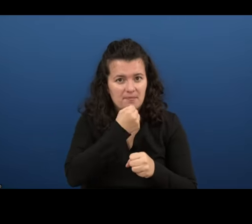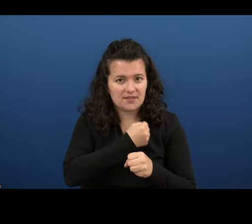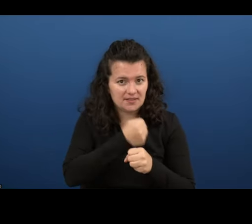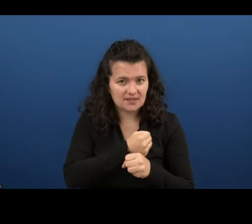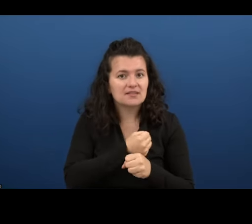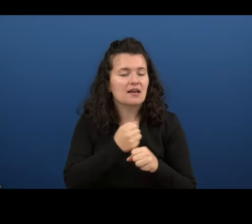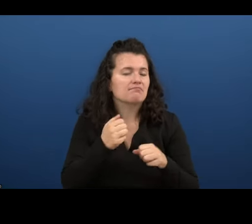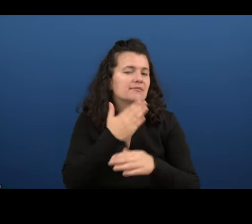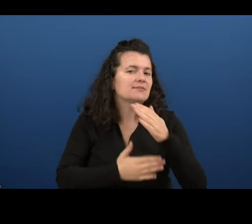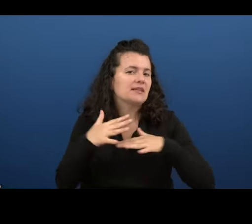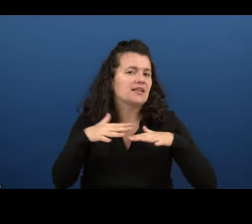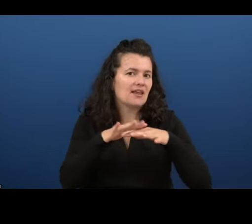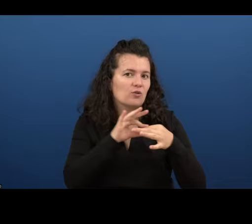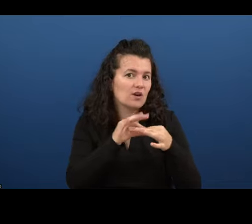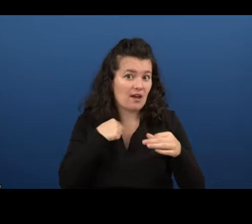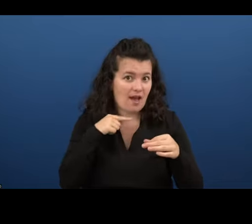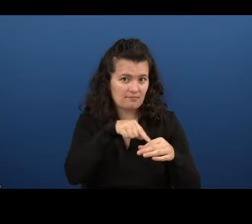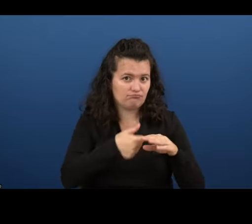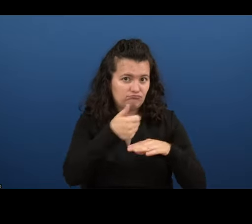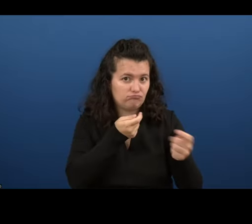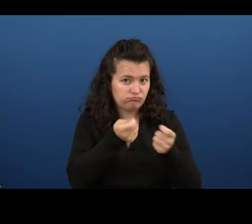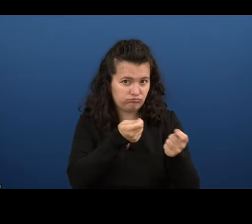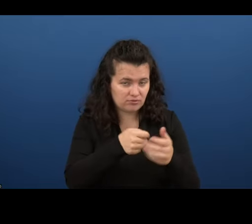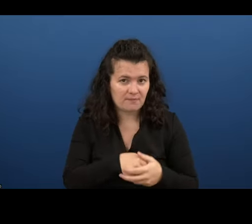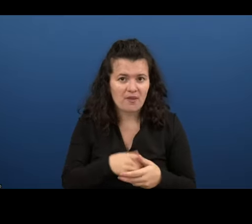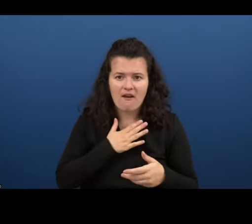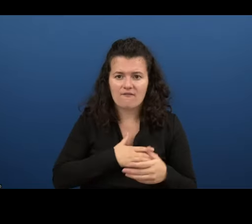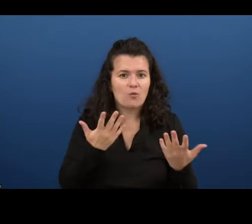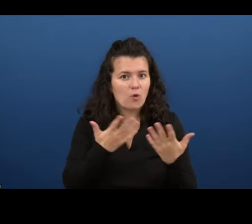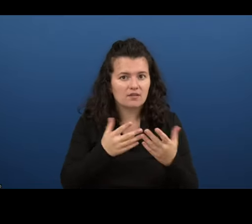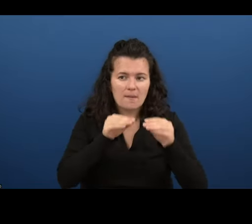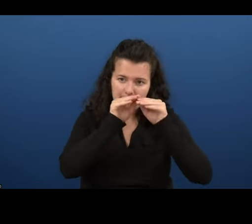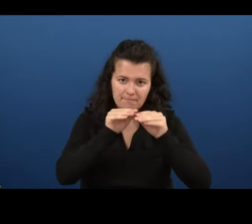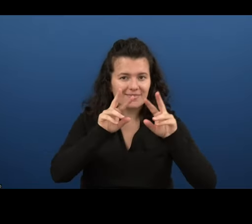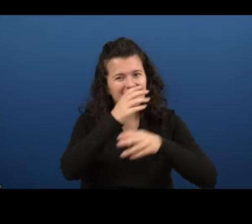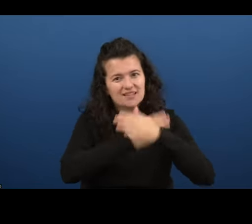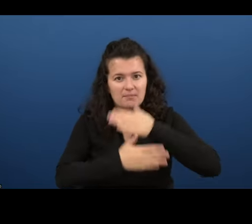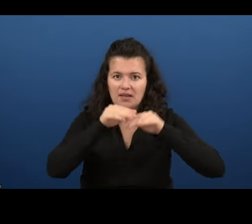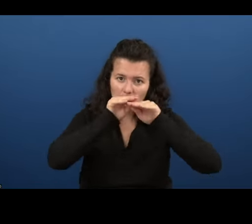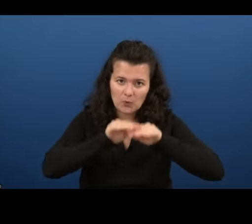we're here to brainstorm to advocate to educate and to always push the envelope on the subject